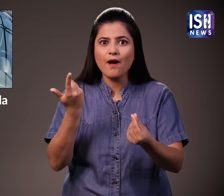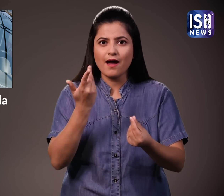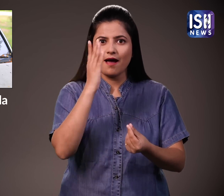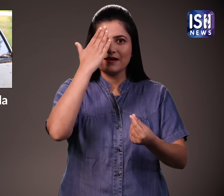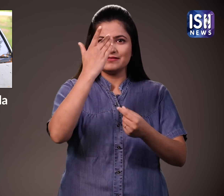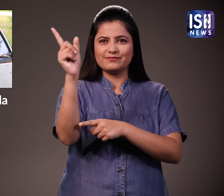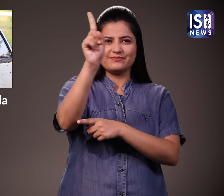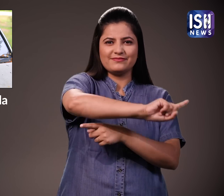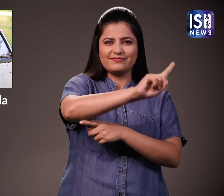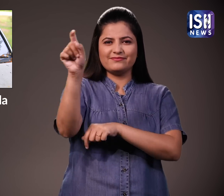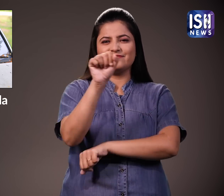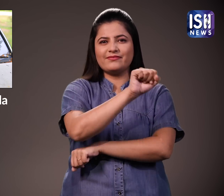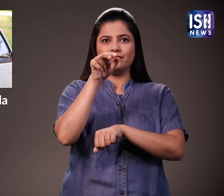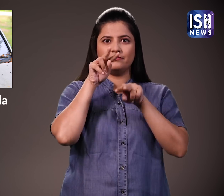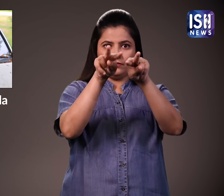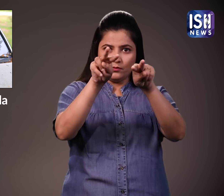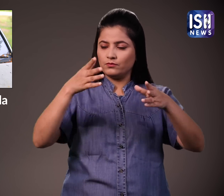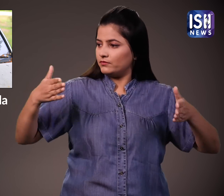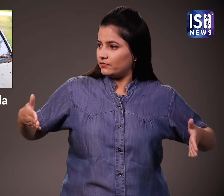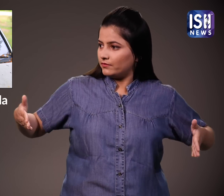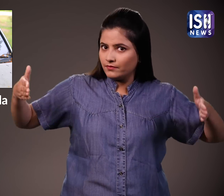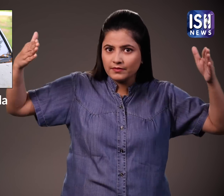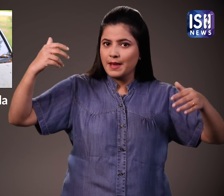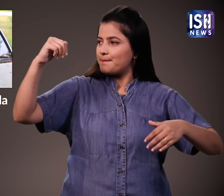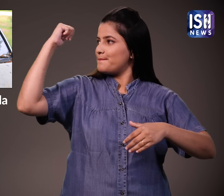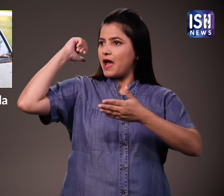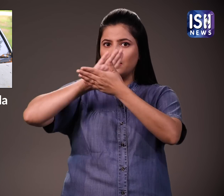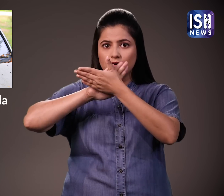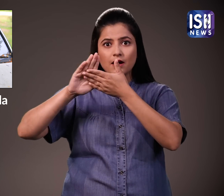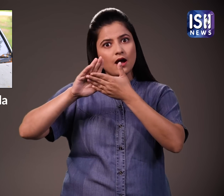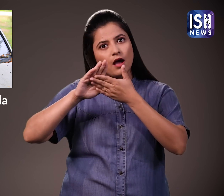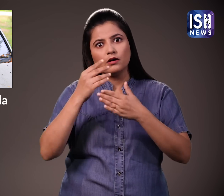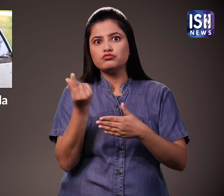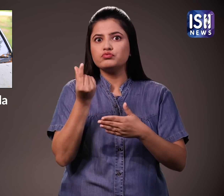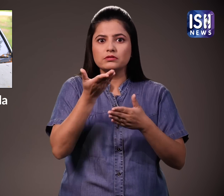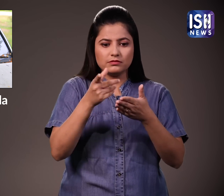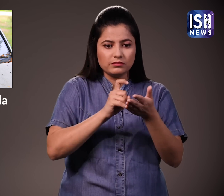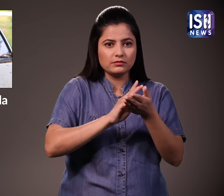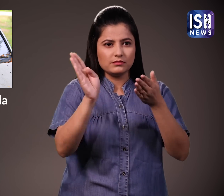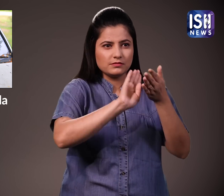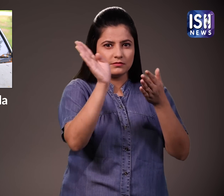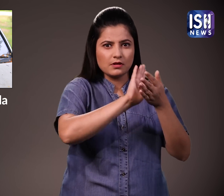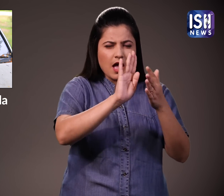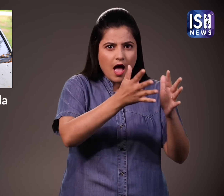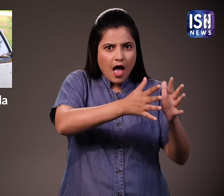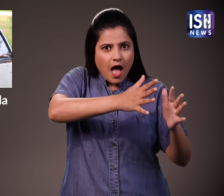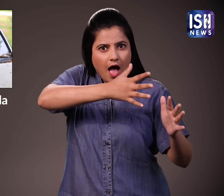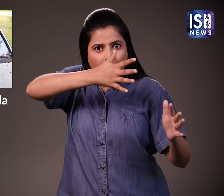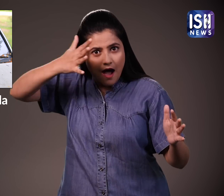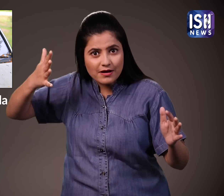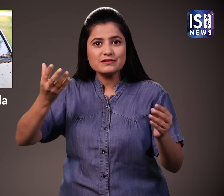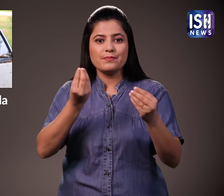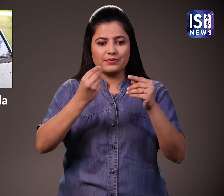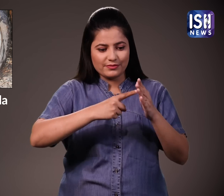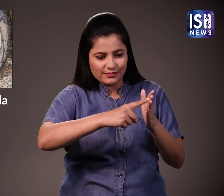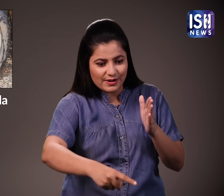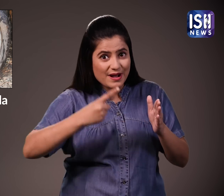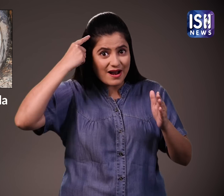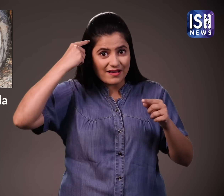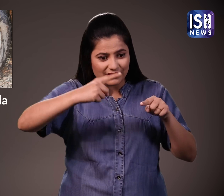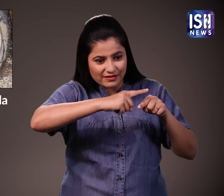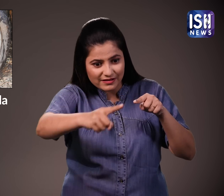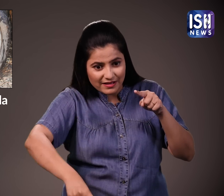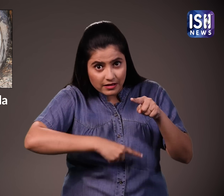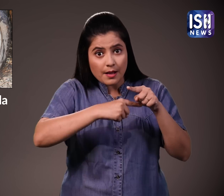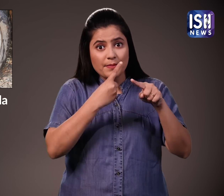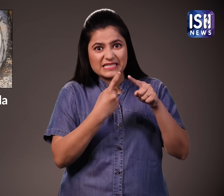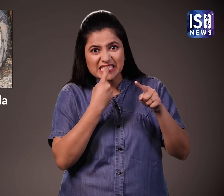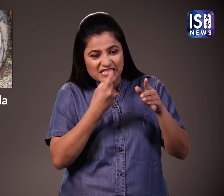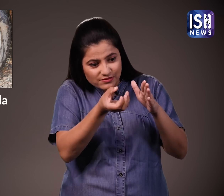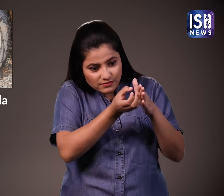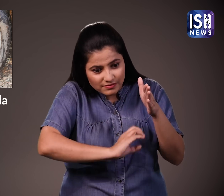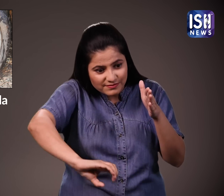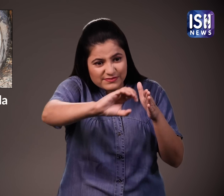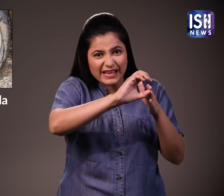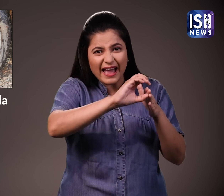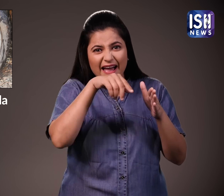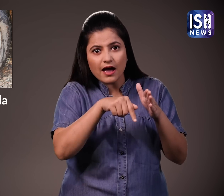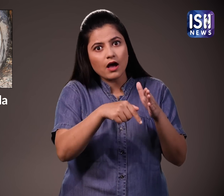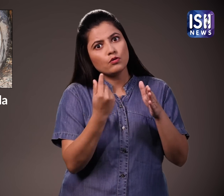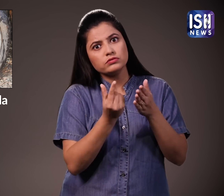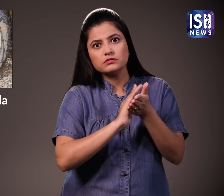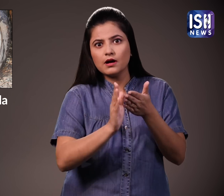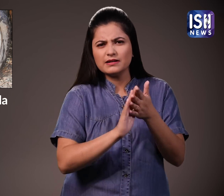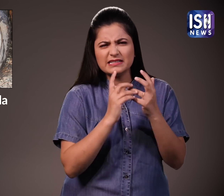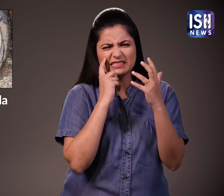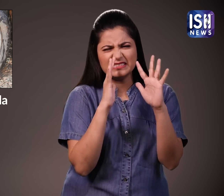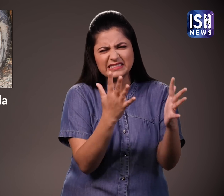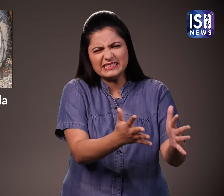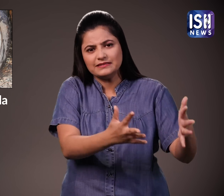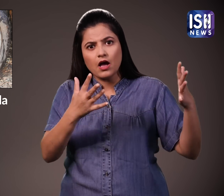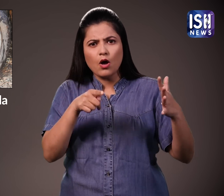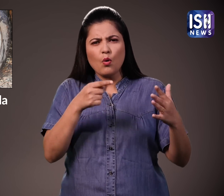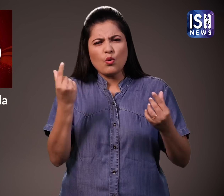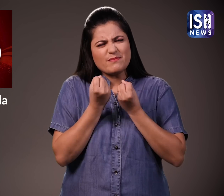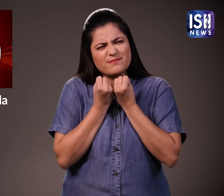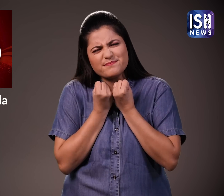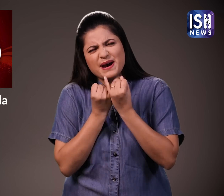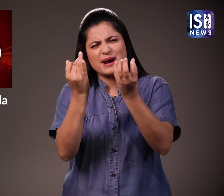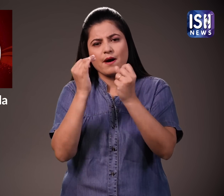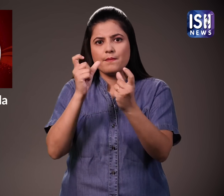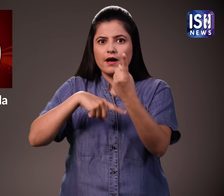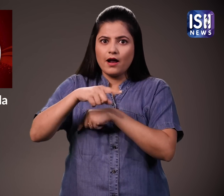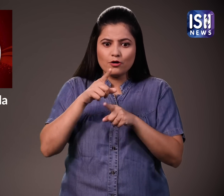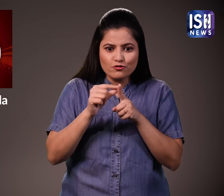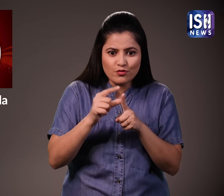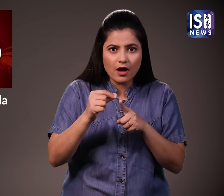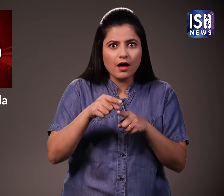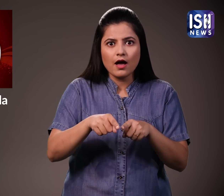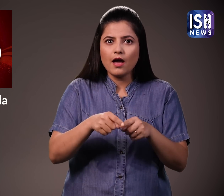If your car’s window or tires, windshield are dirty or rusty, take a bottle of coke, attach a sprayer and spray. It will look clean and look like new.